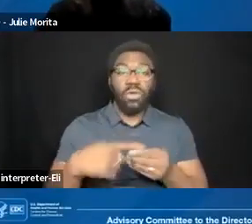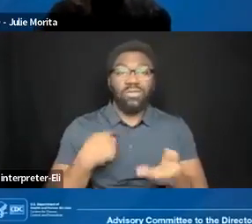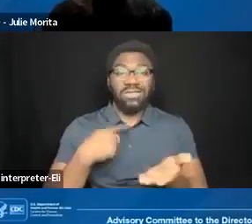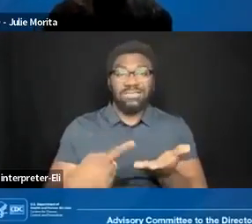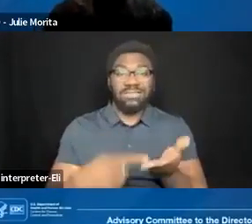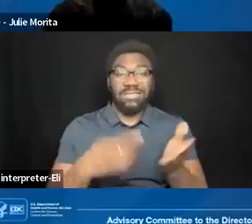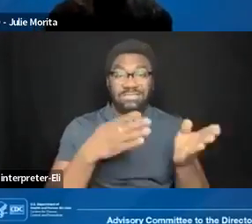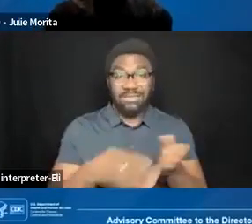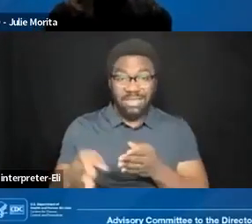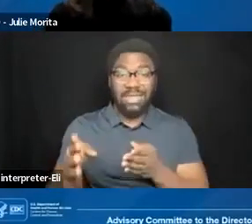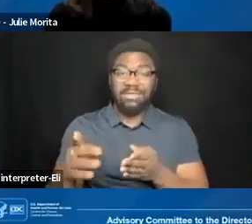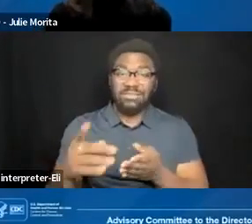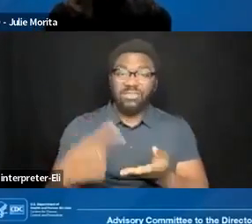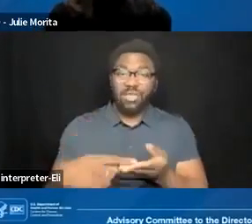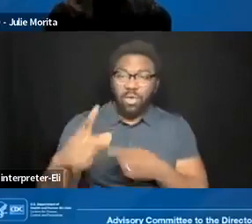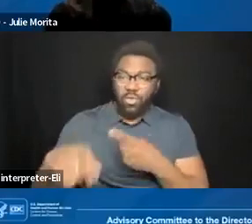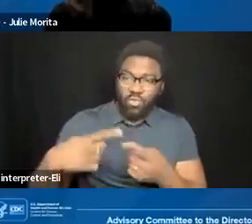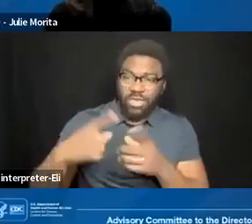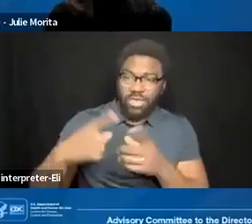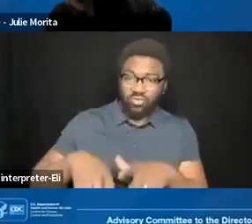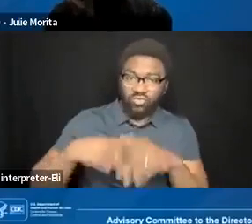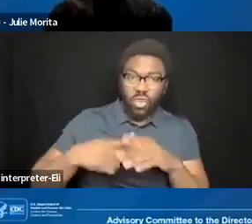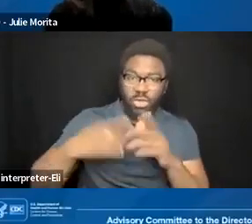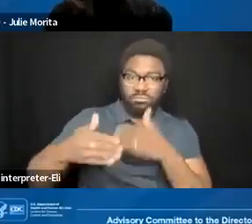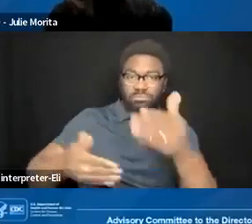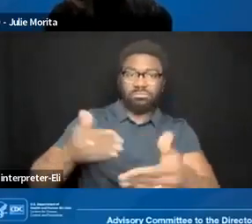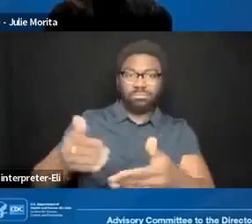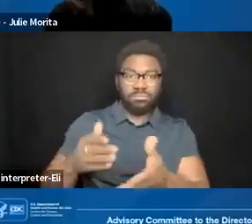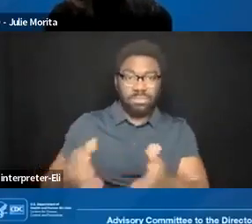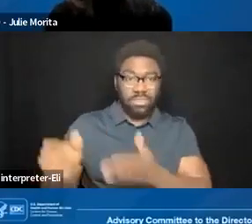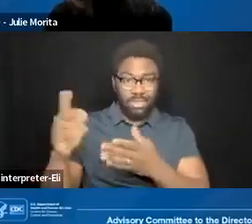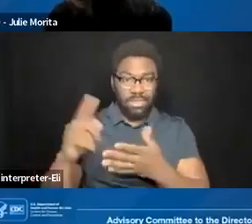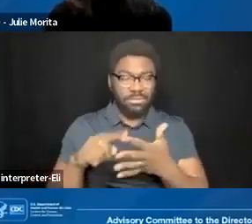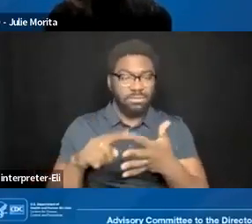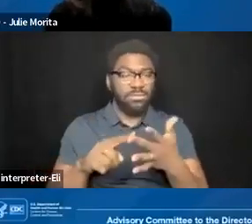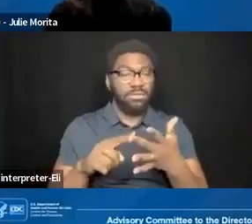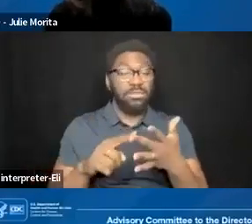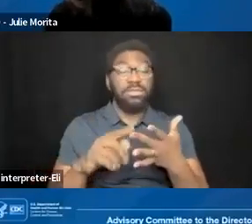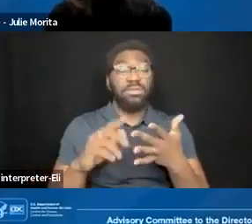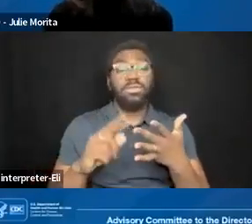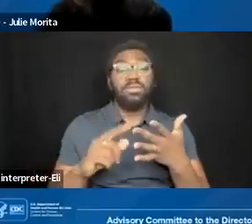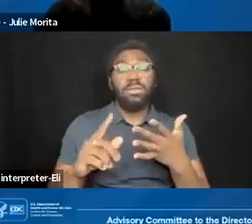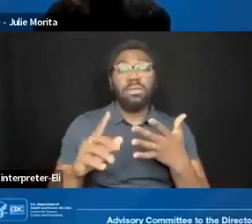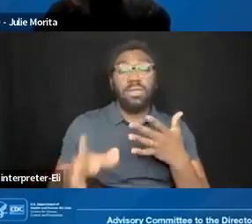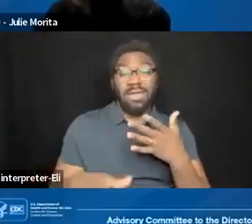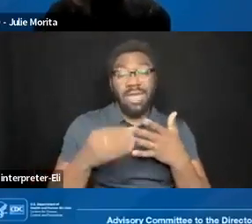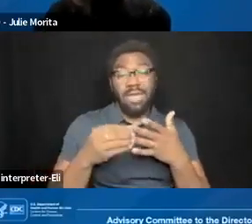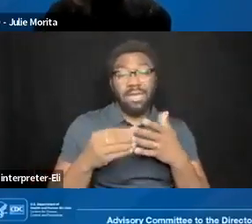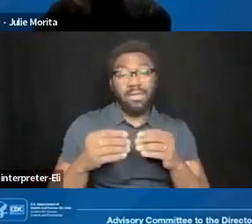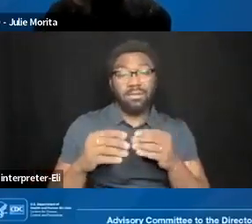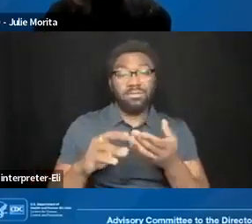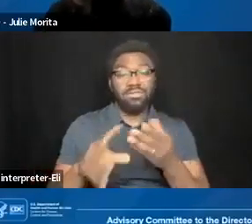Number three was just to add a robust, diverse workforce for the lab.